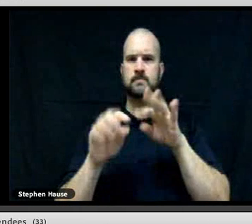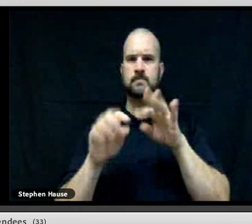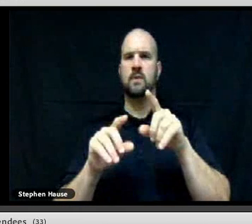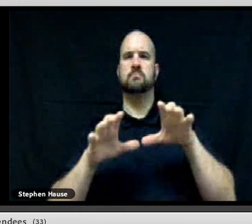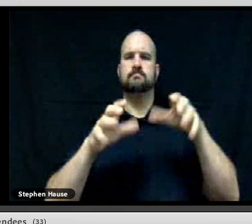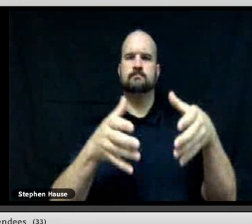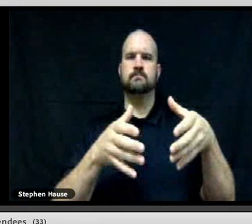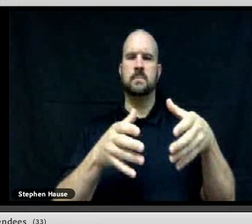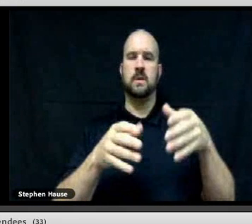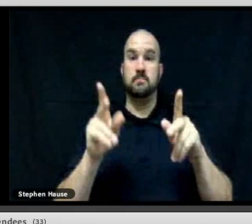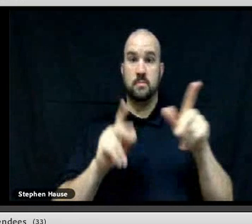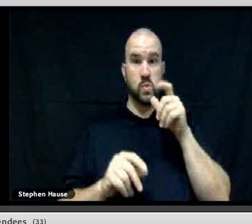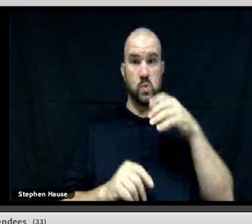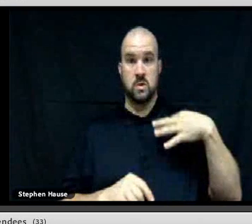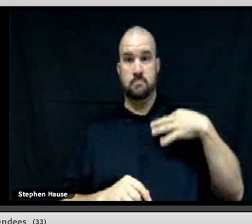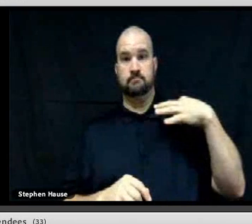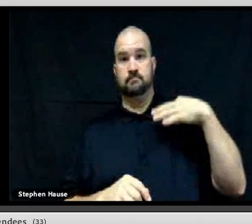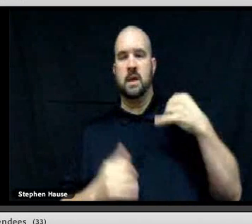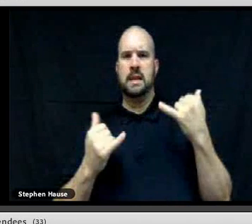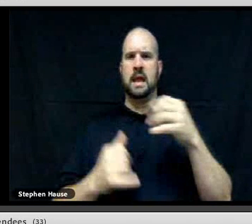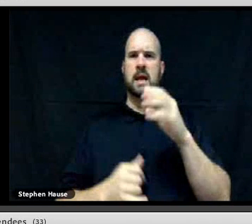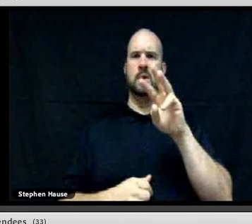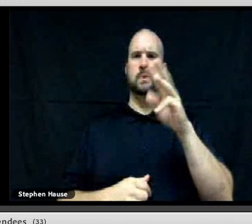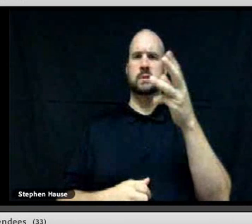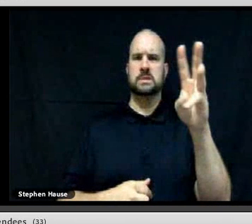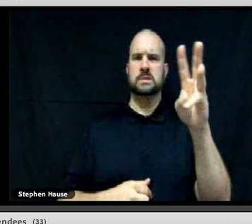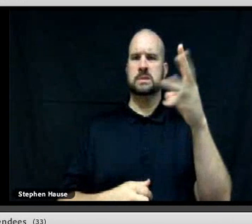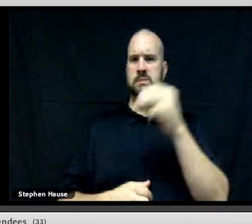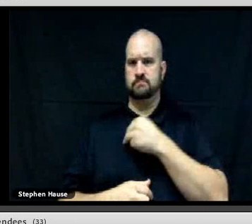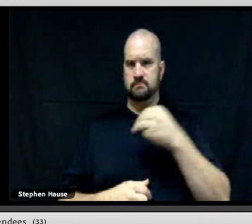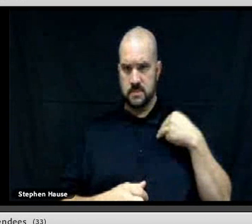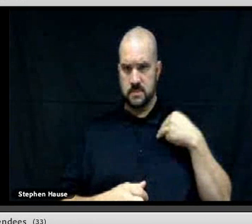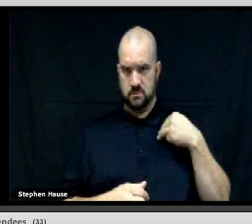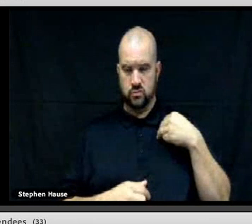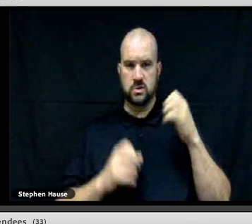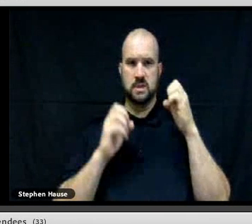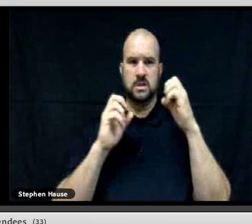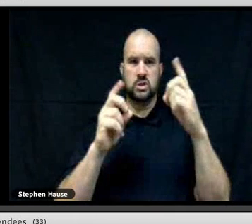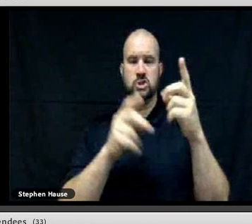Uh, there are currently 16 members on the Education Advisory Committee.